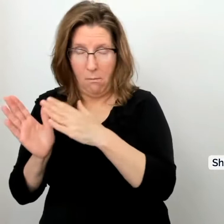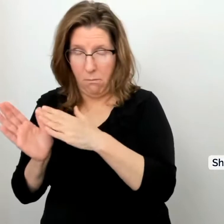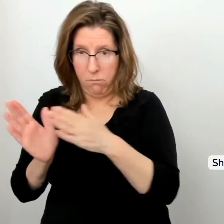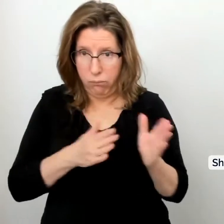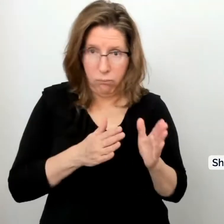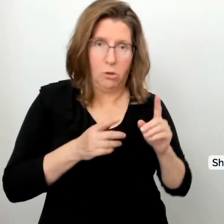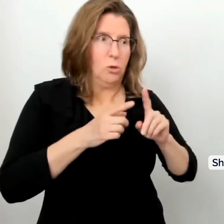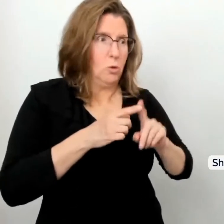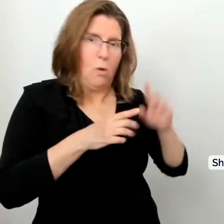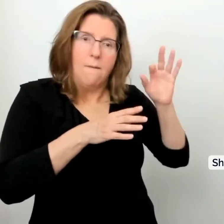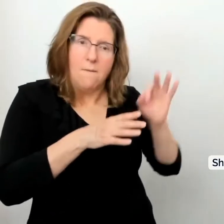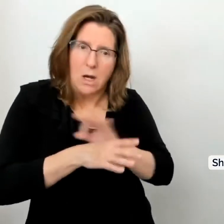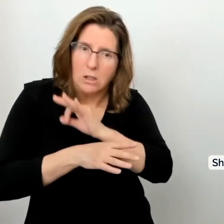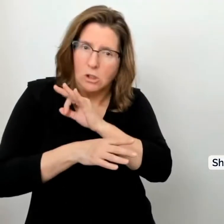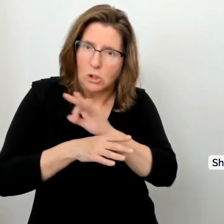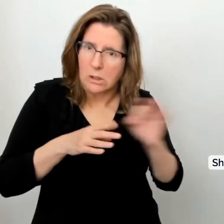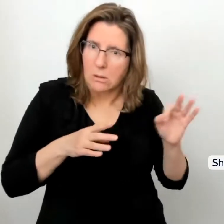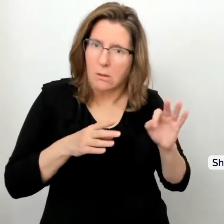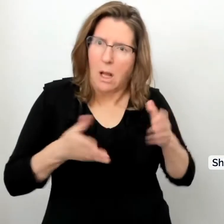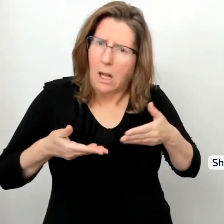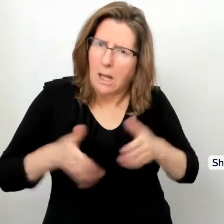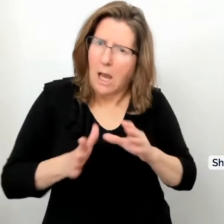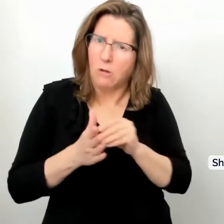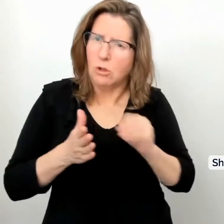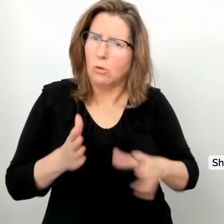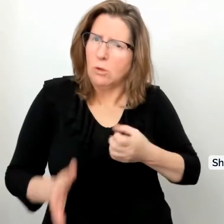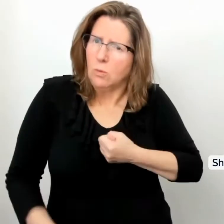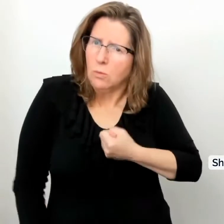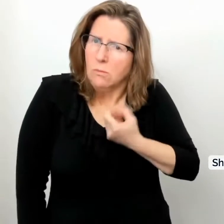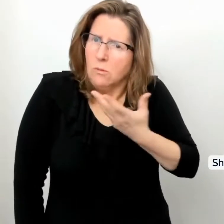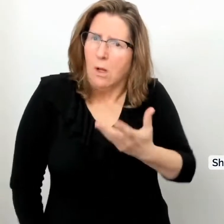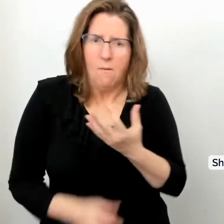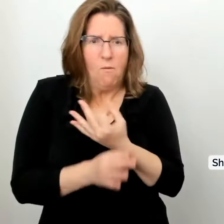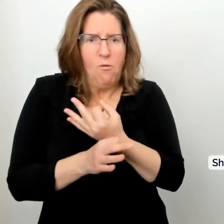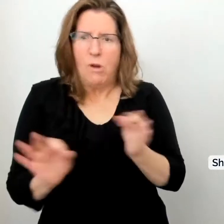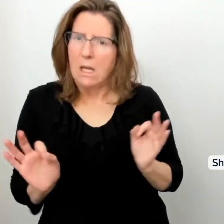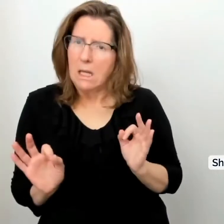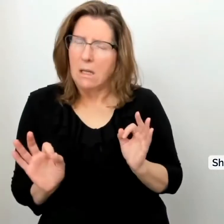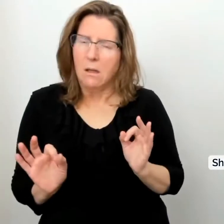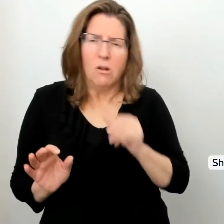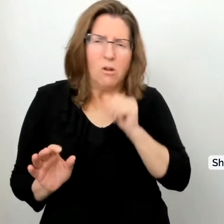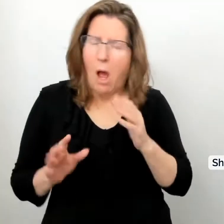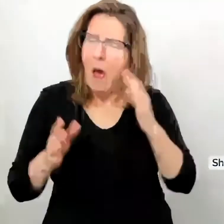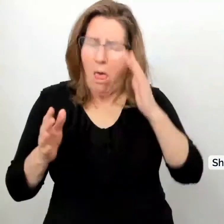Away from the "form" of writing. Allowing the student to focus on the function of writing.